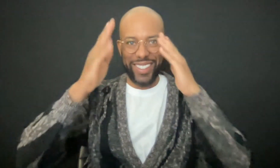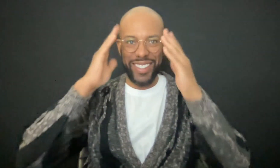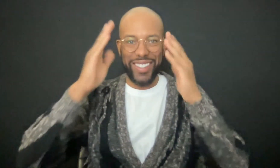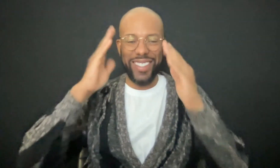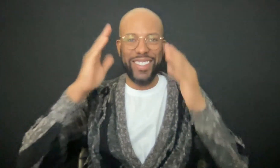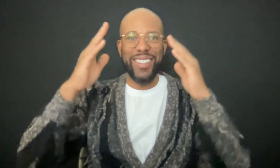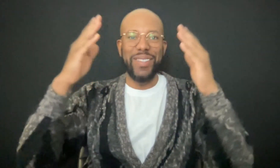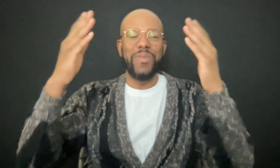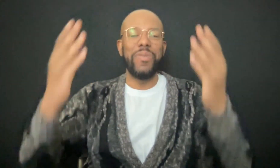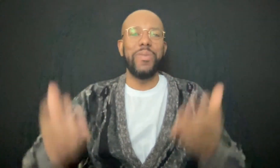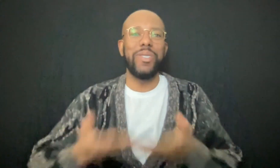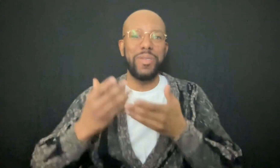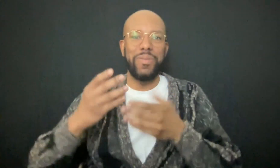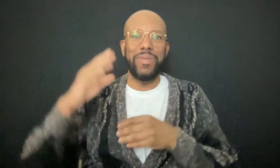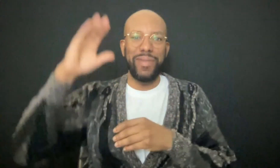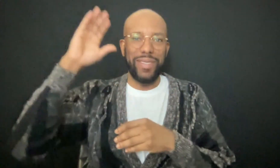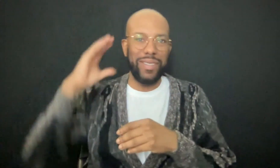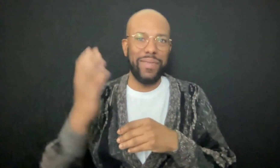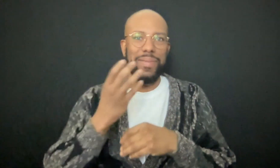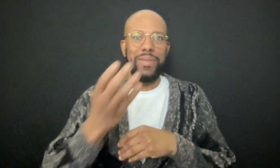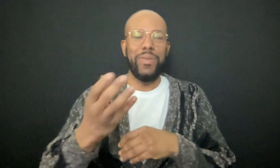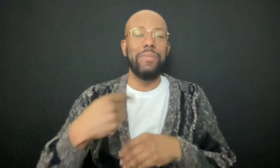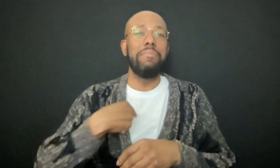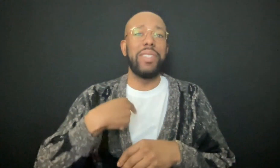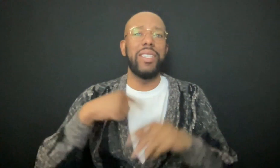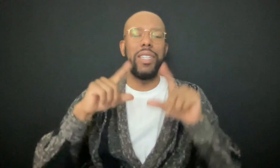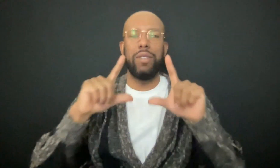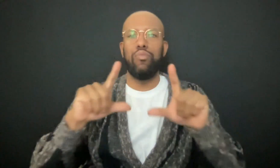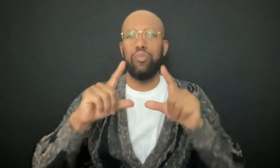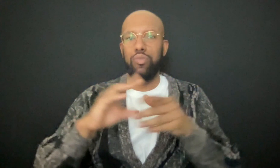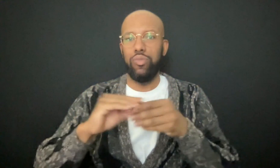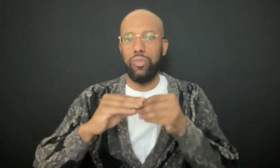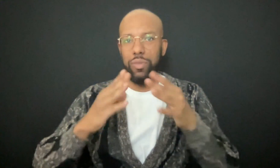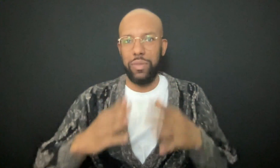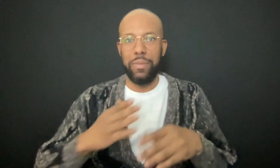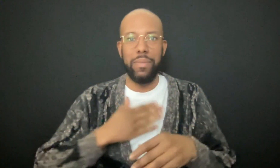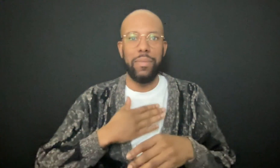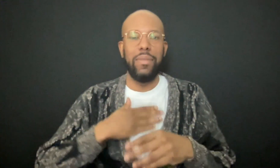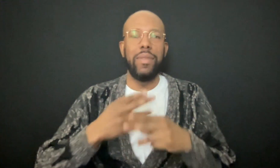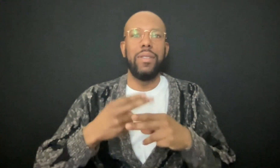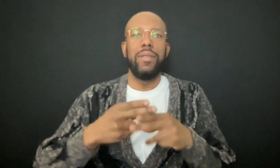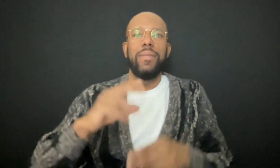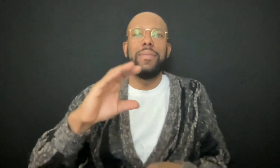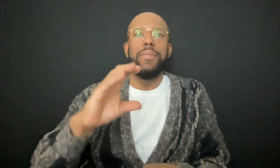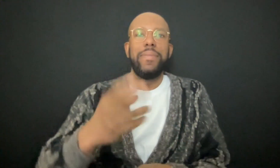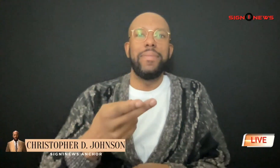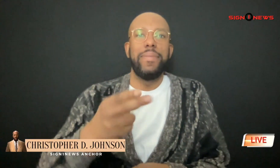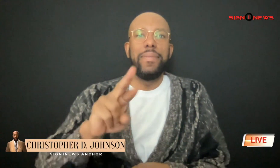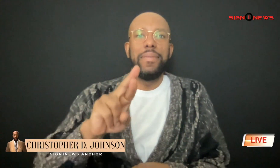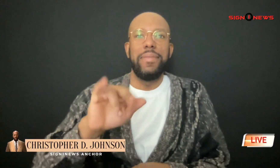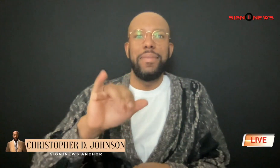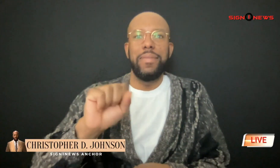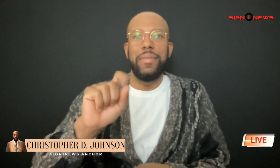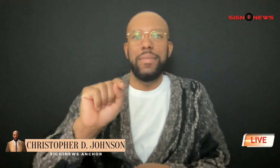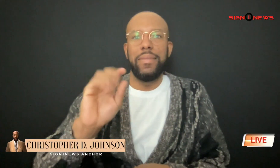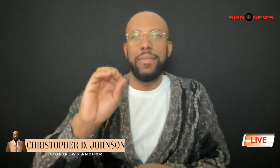Hello everyone welcome to Sign1News I'm Sign1News anchor Christopher D Johnson